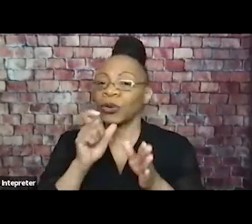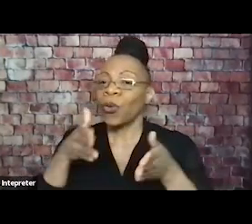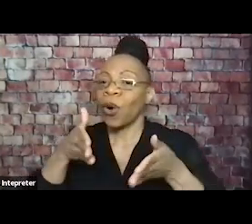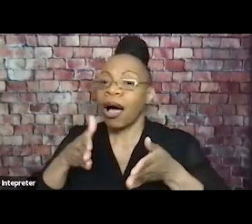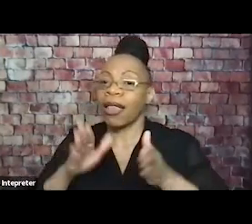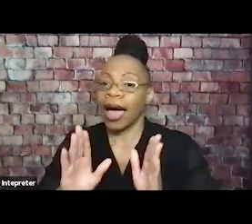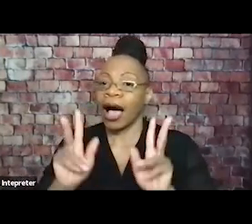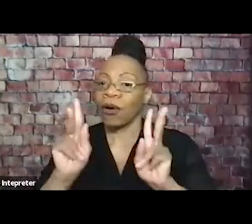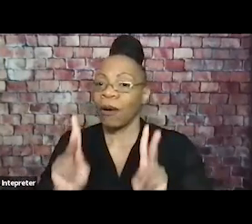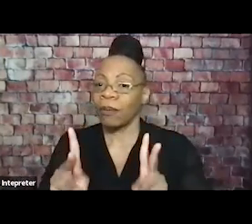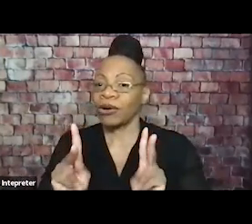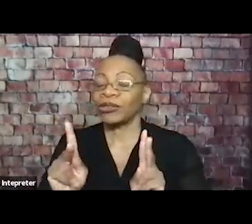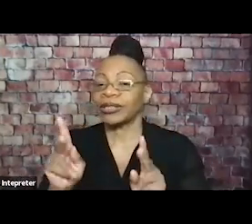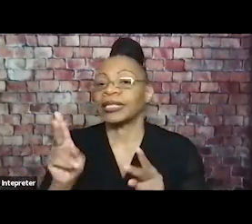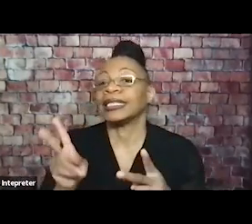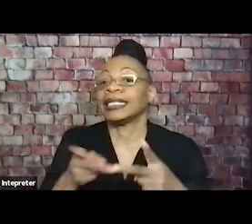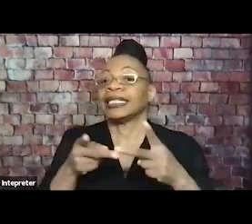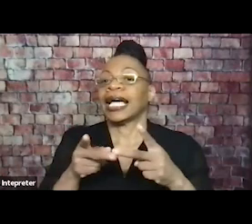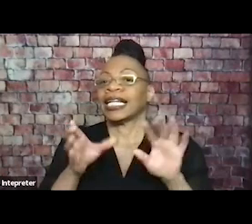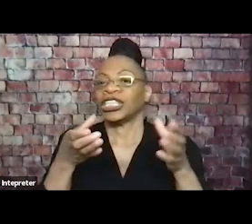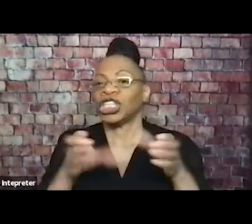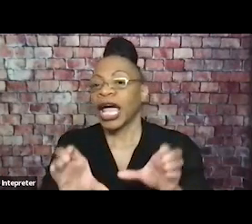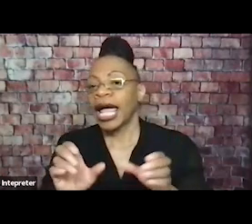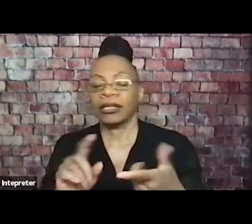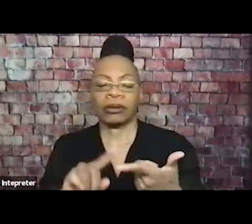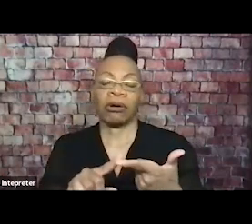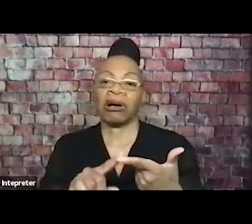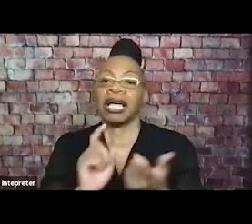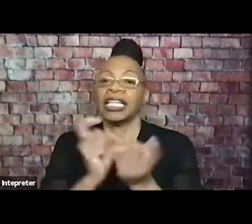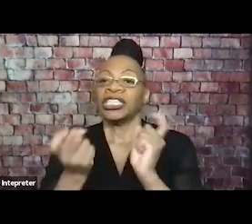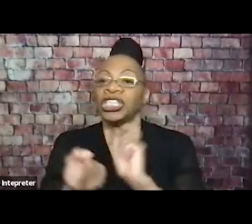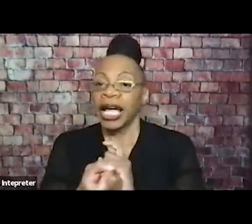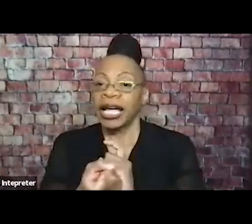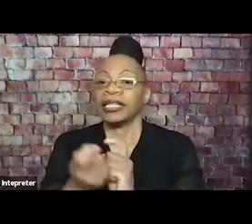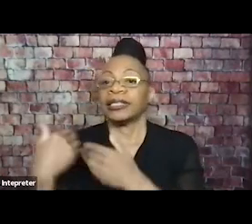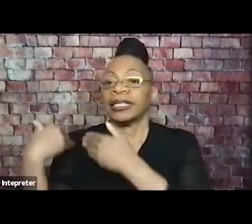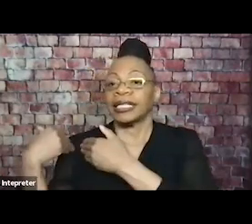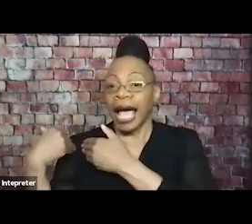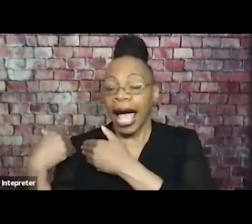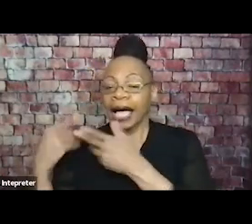or reduces their workload or changes their tasks based on struggles that they might be having